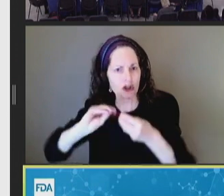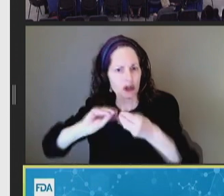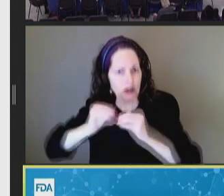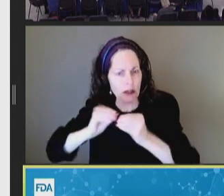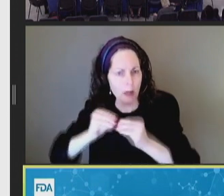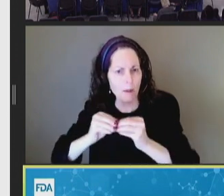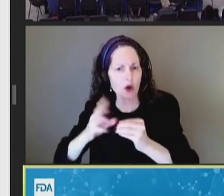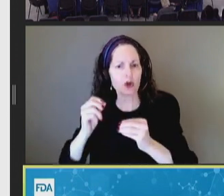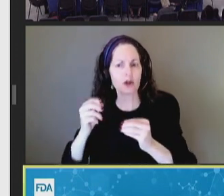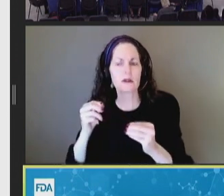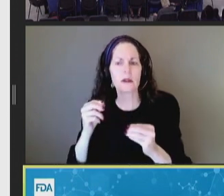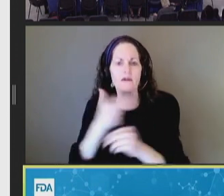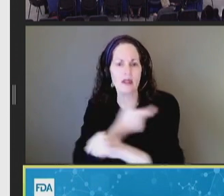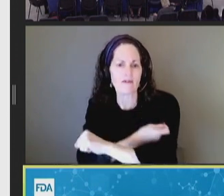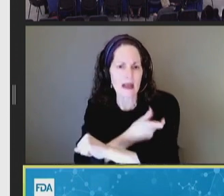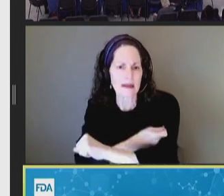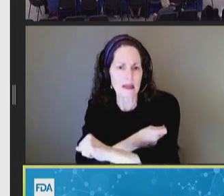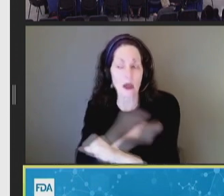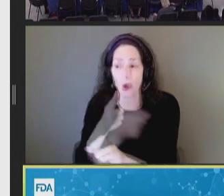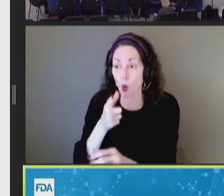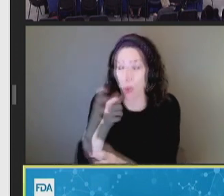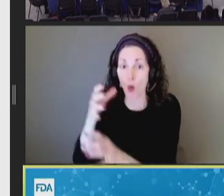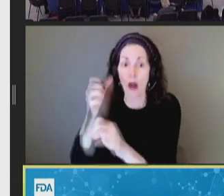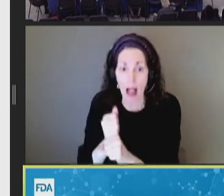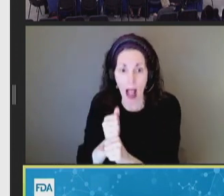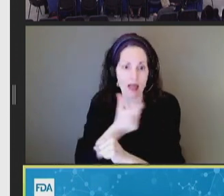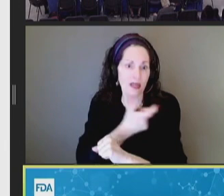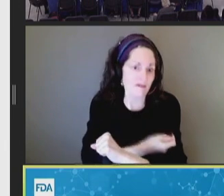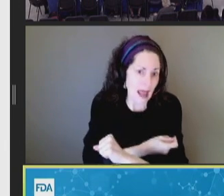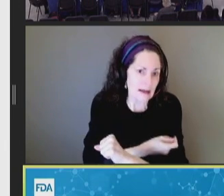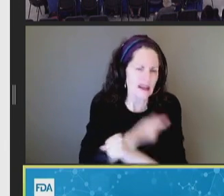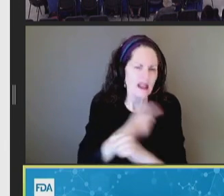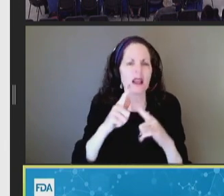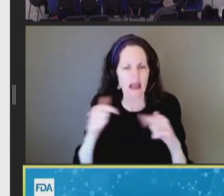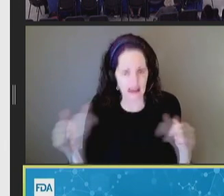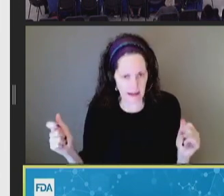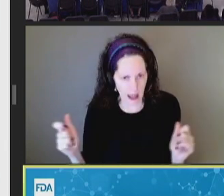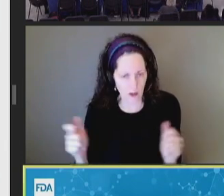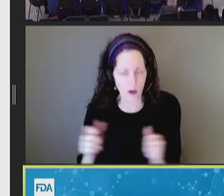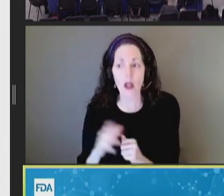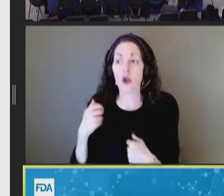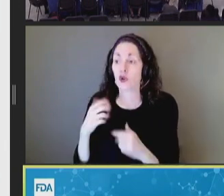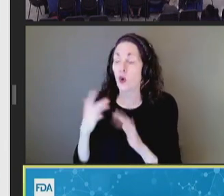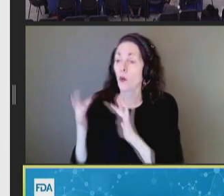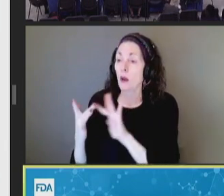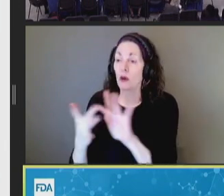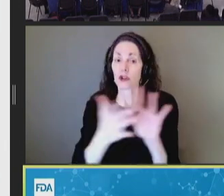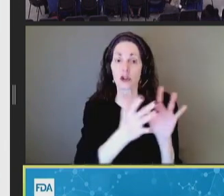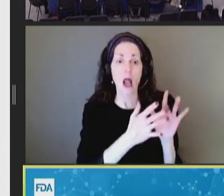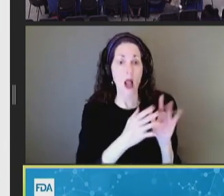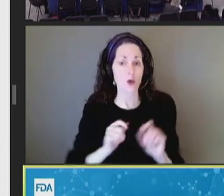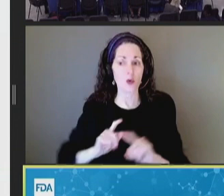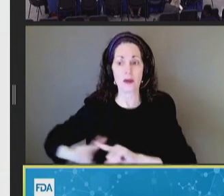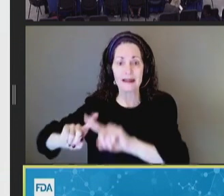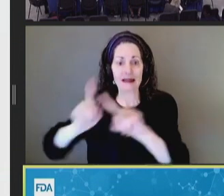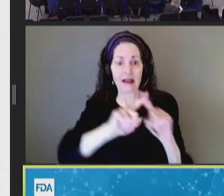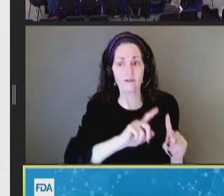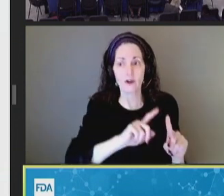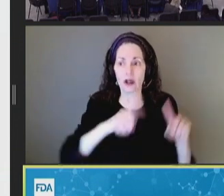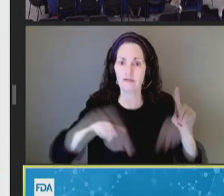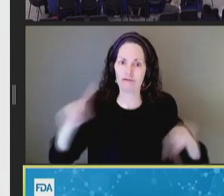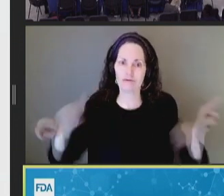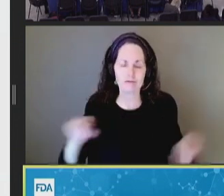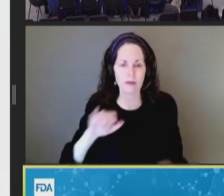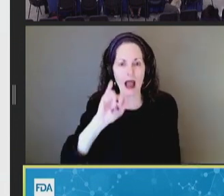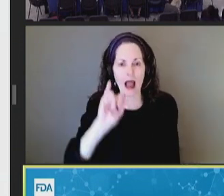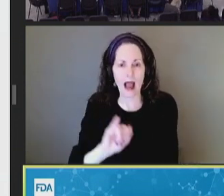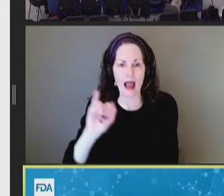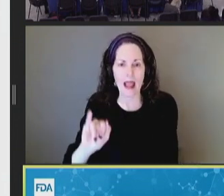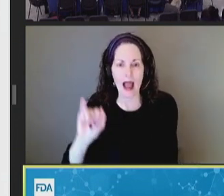the COVID-19 vaccine. So, we, again, reached out to all of the various IIS across the country.